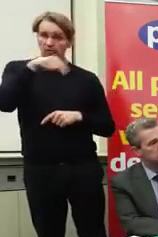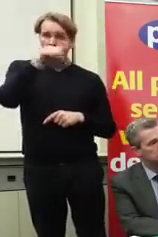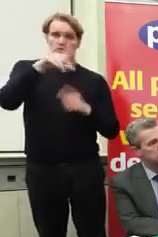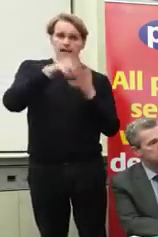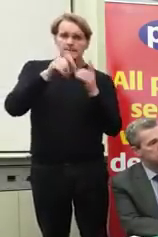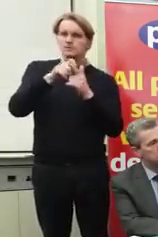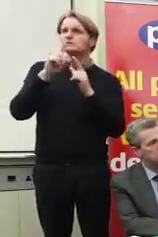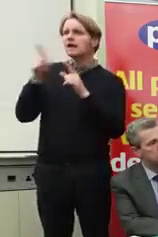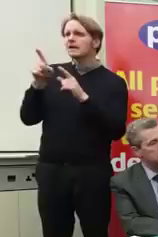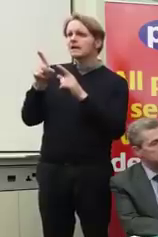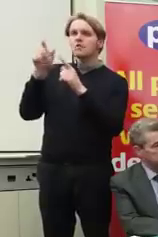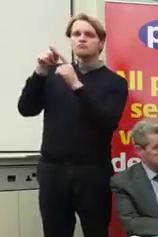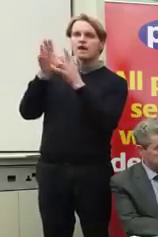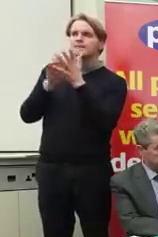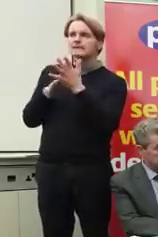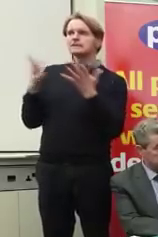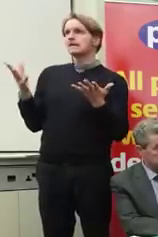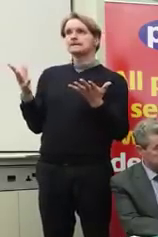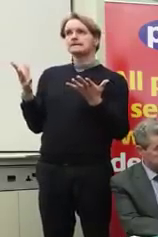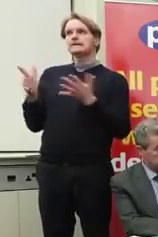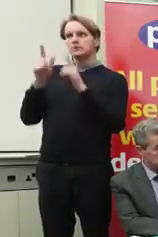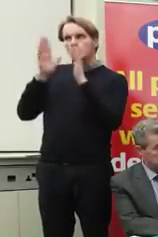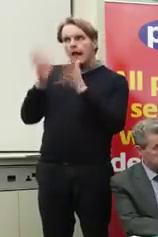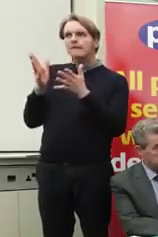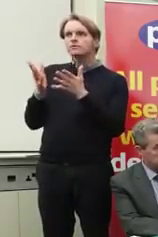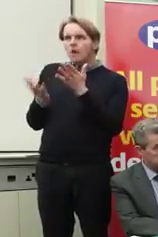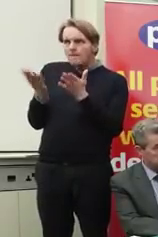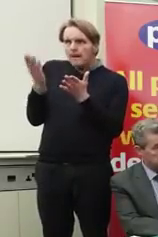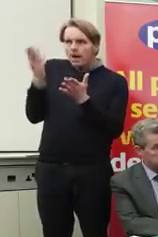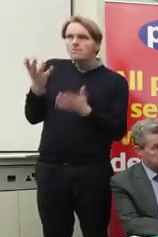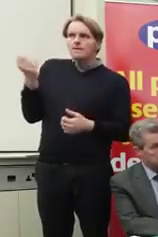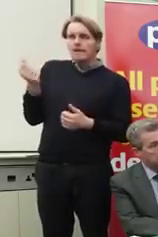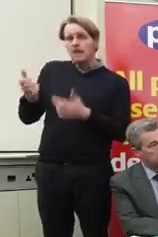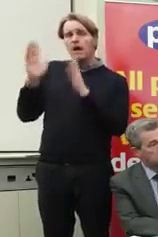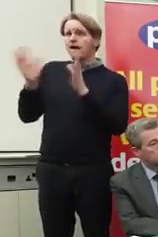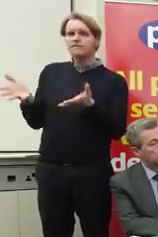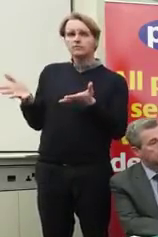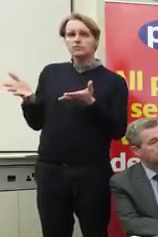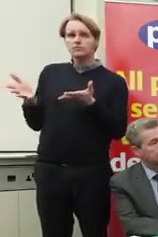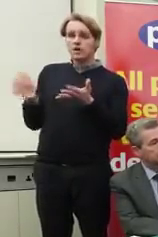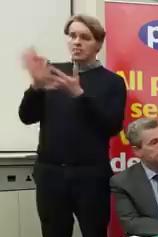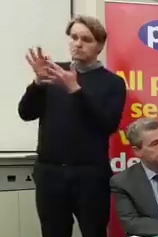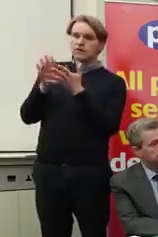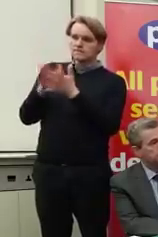the only way I'm going to save my seat is if you start giving out some decent pay awards to public sector workers. So in that way I think the campaigning we